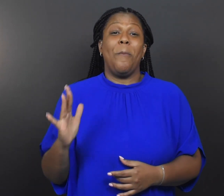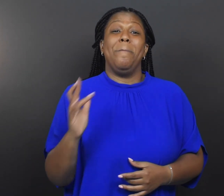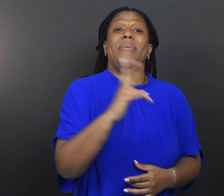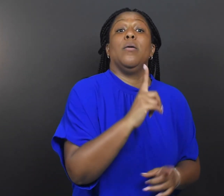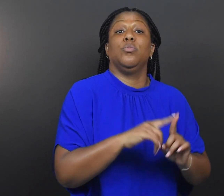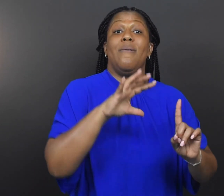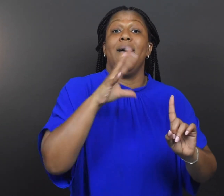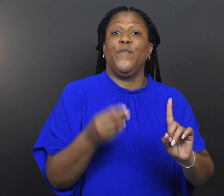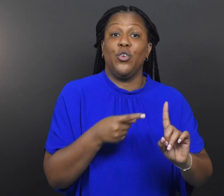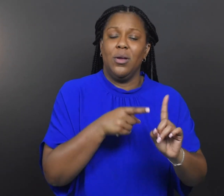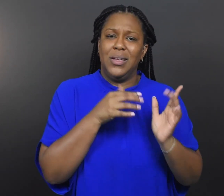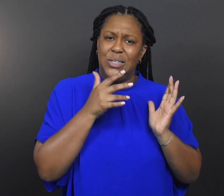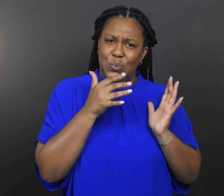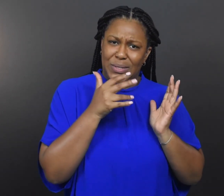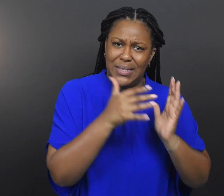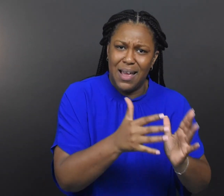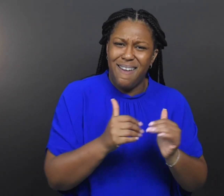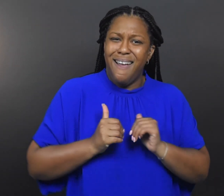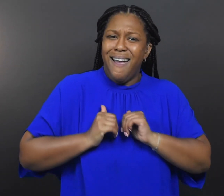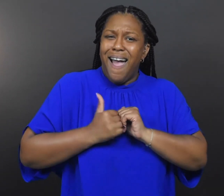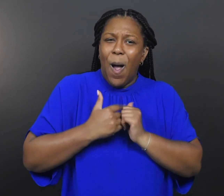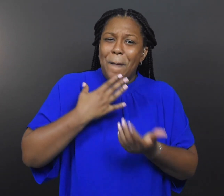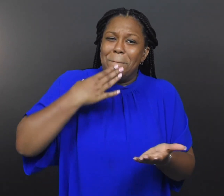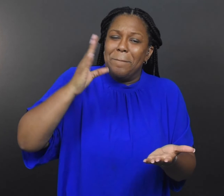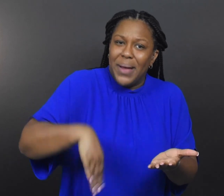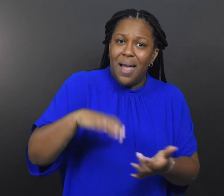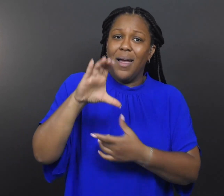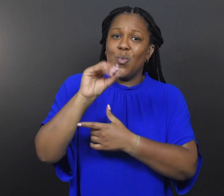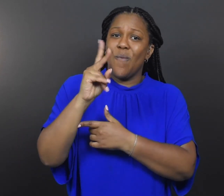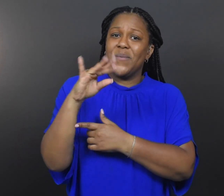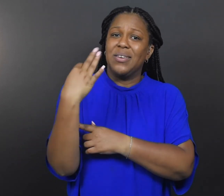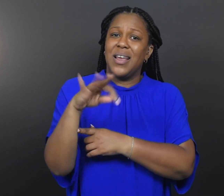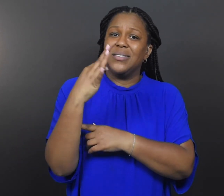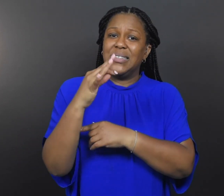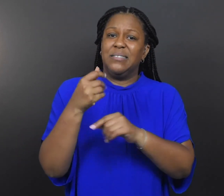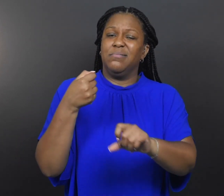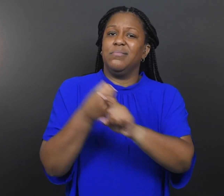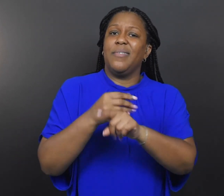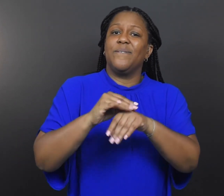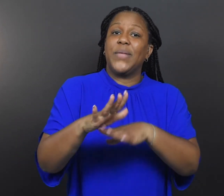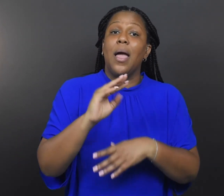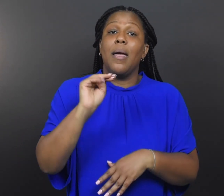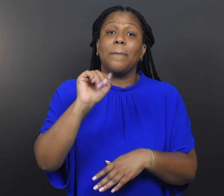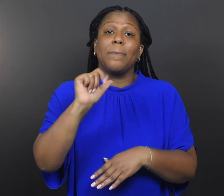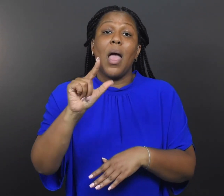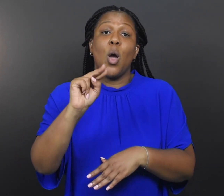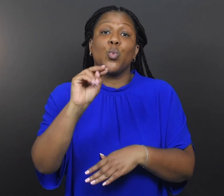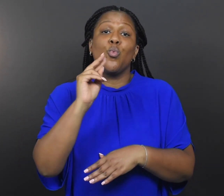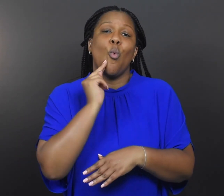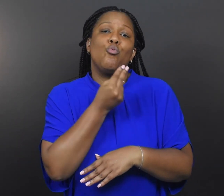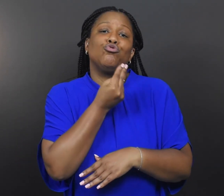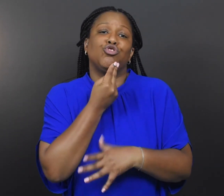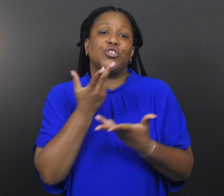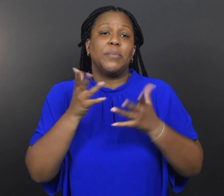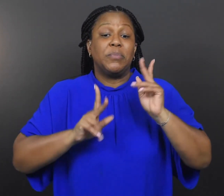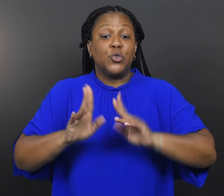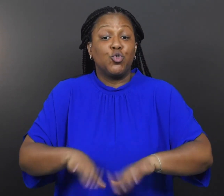One would take her back to Africa to study how badly COVID-19 affects malnourished children.